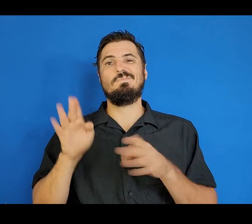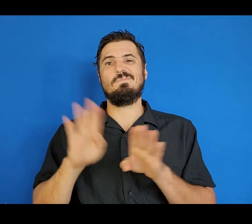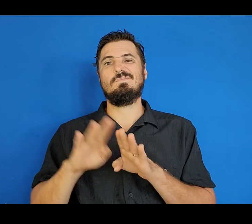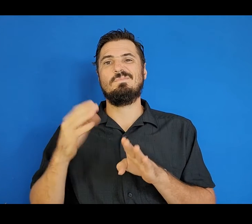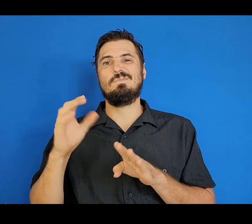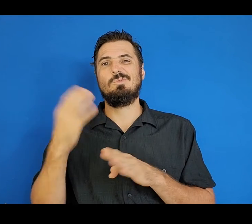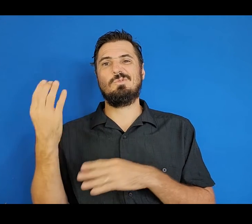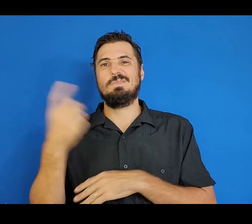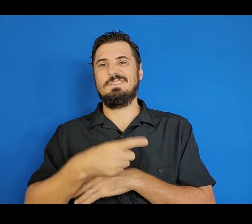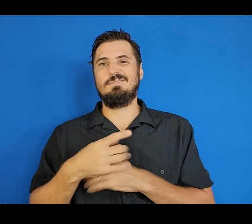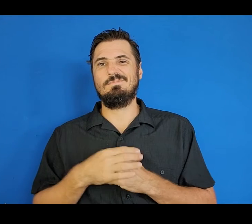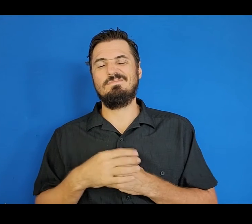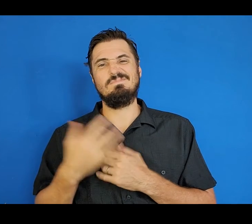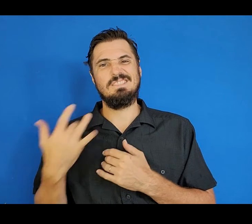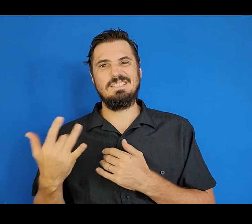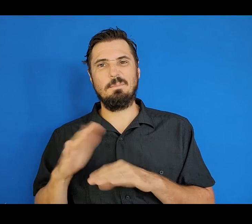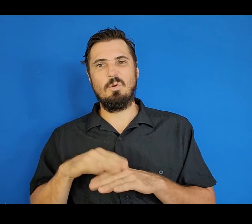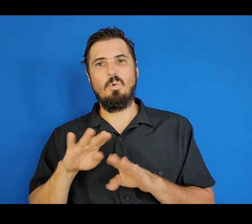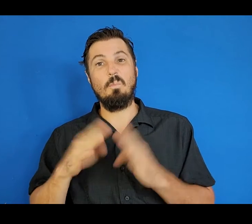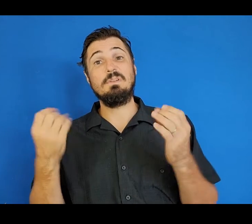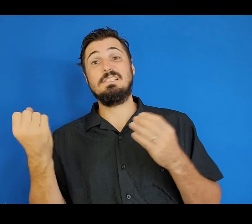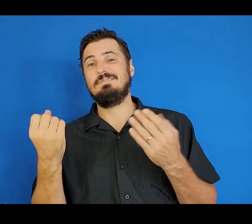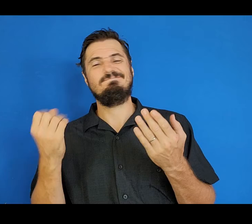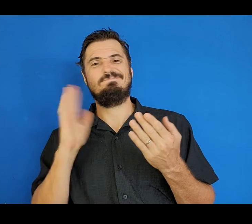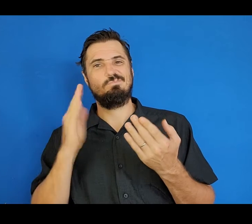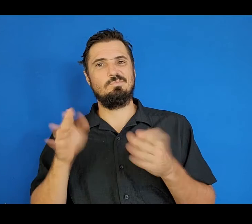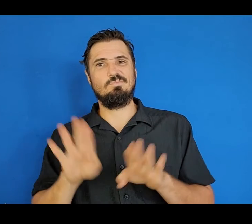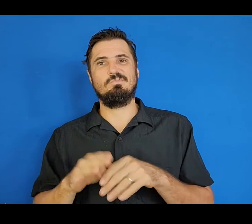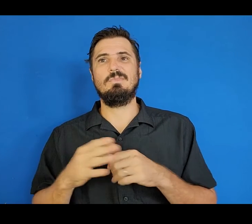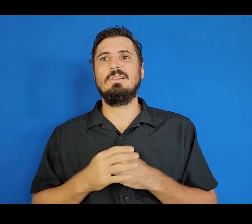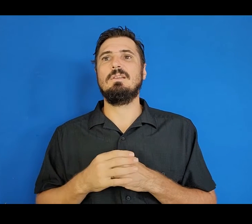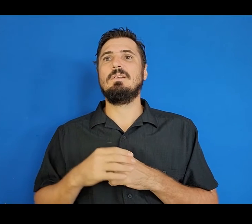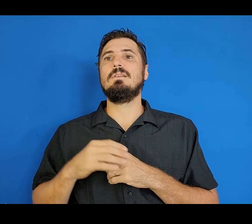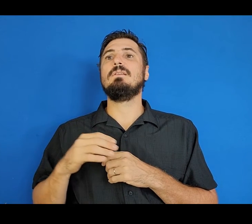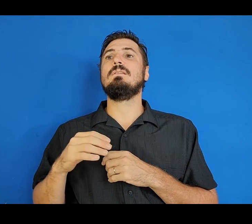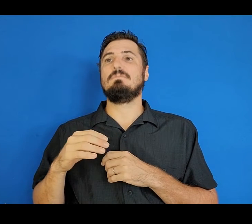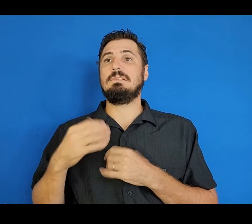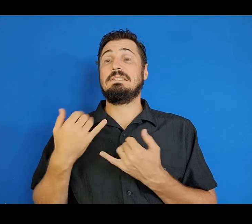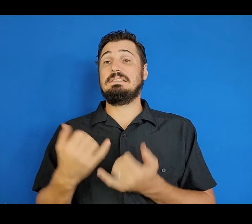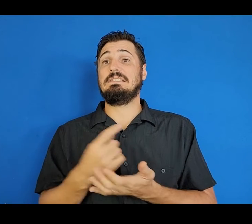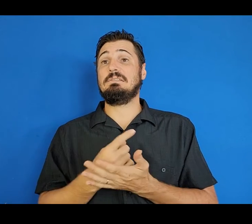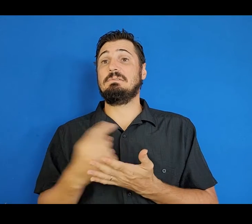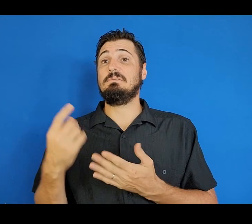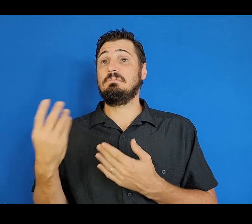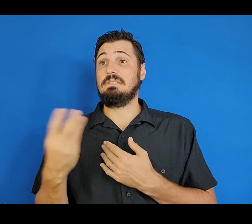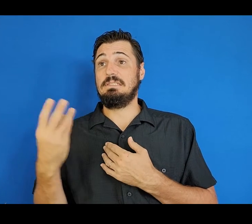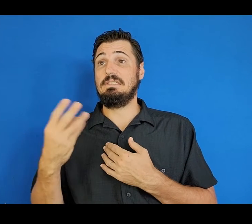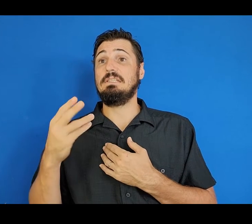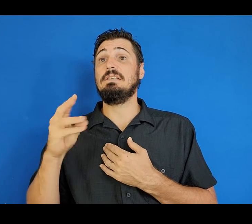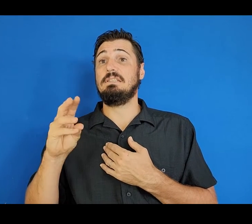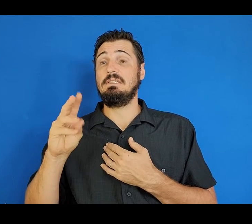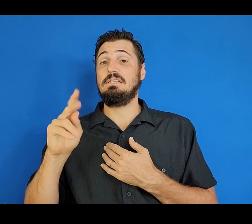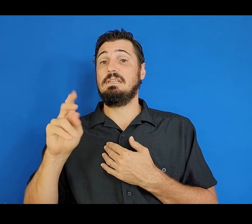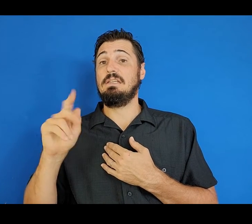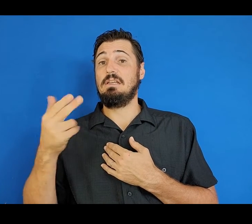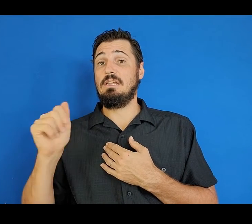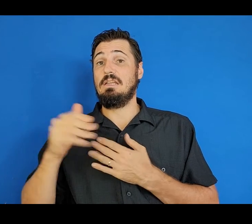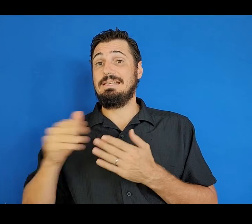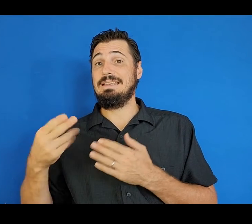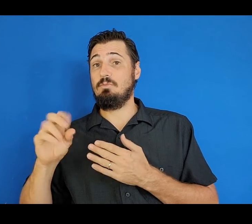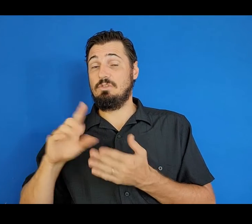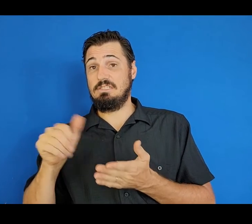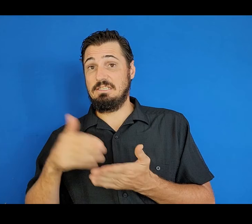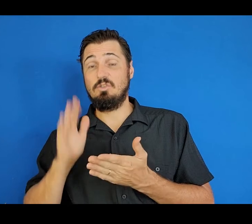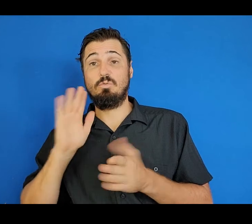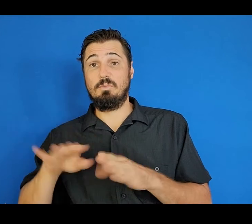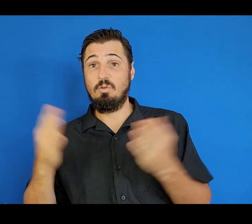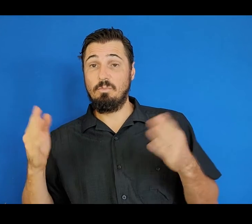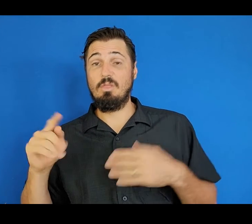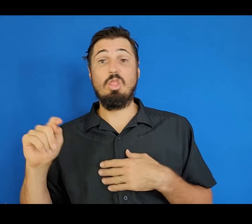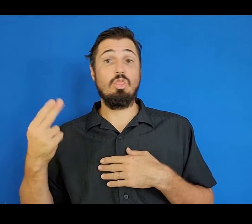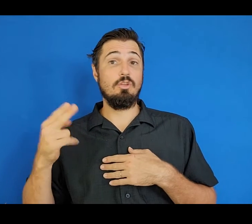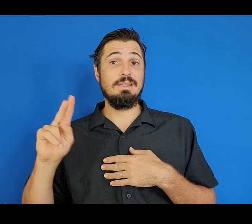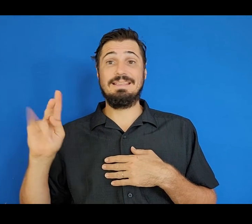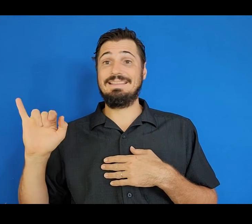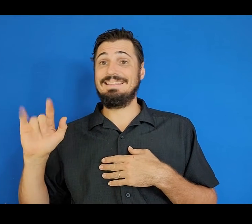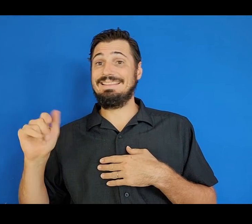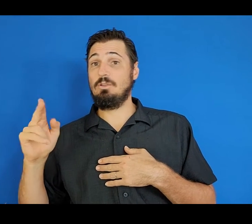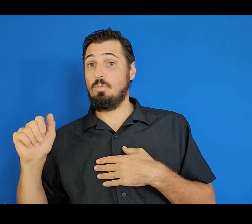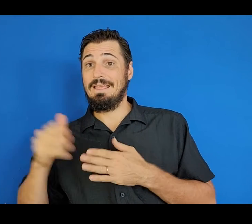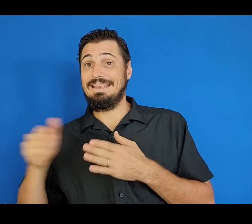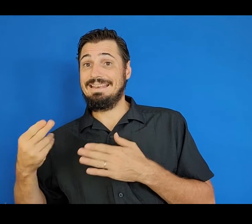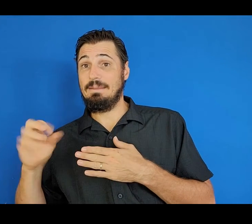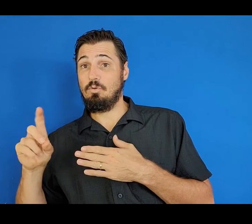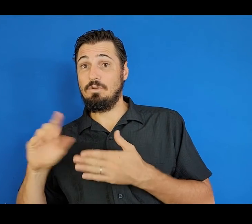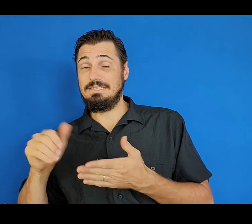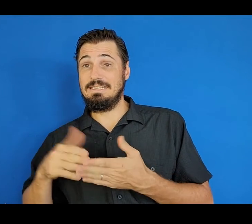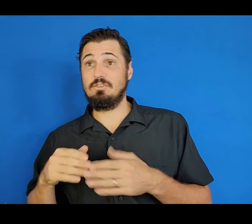The mobile testing clinic will be open free same-day testing this Wednesday at the Kekaha Neighborhood Center; Thursday at the Kīlauea Neighborhood Center; and Sunday at the Bryan J.